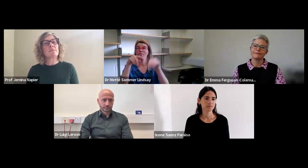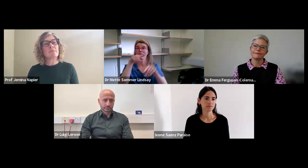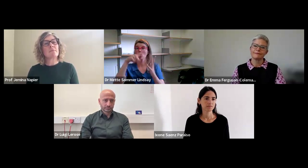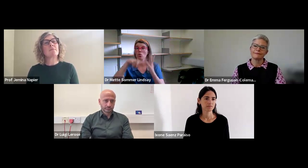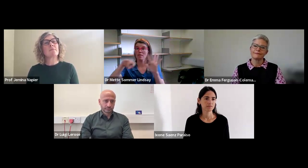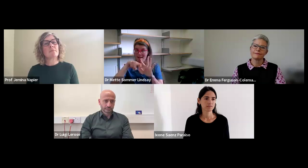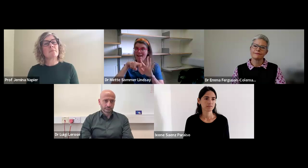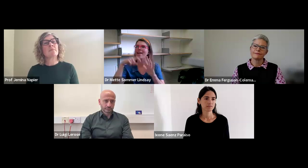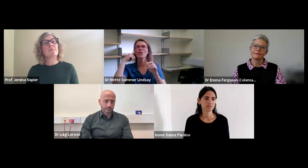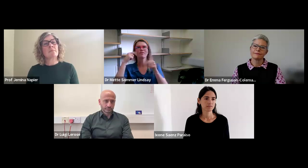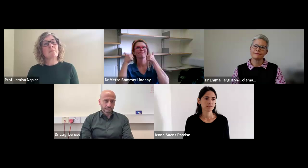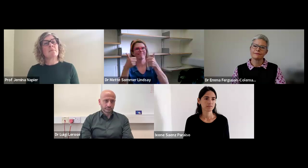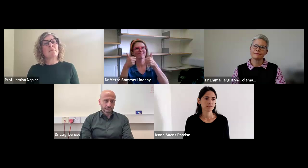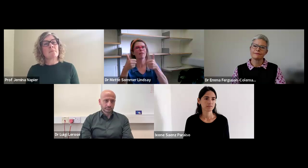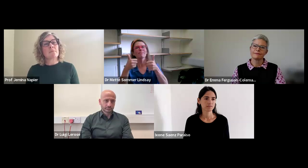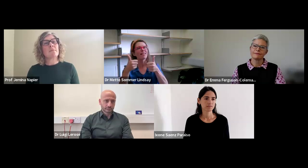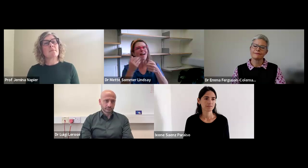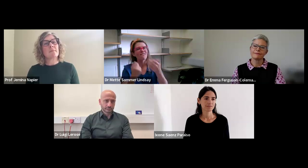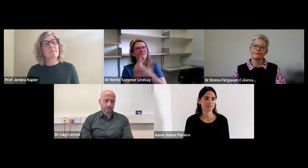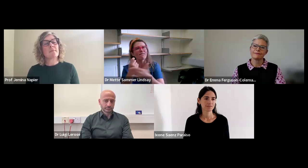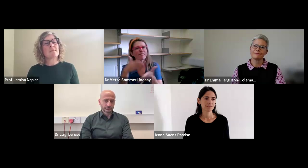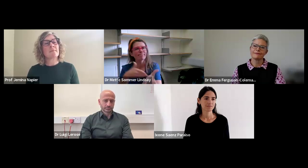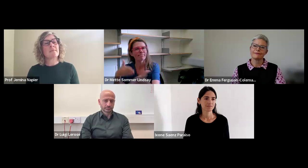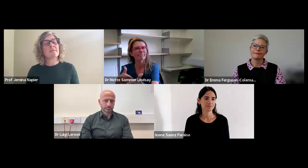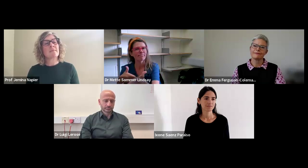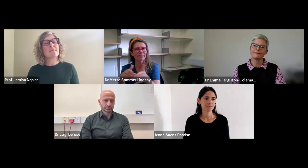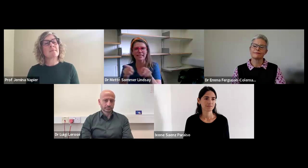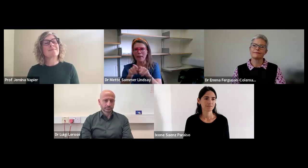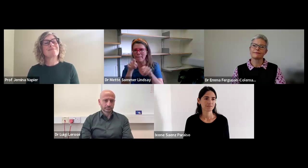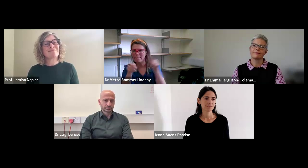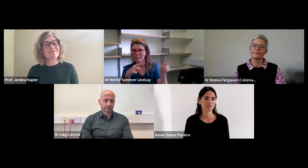than it is in Denmark. So first moving to the UK I thought everything was going to be rosy but of